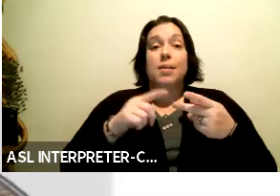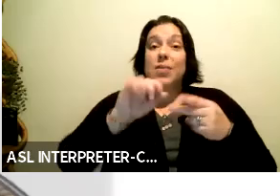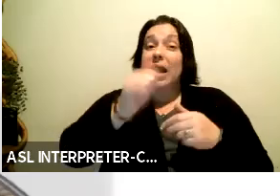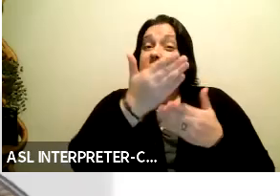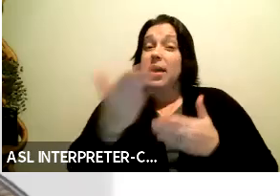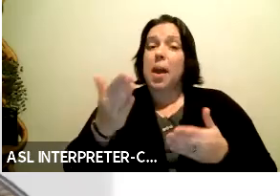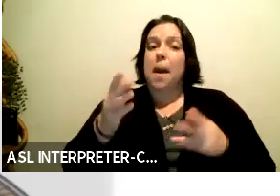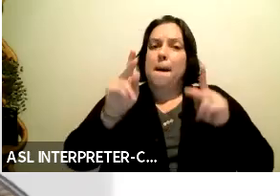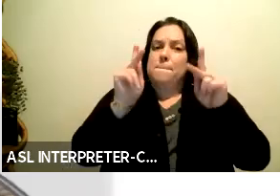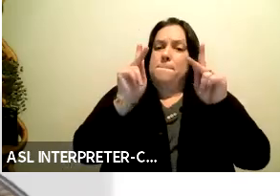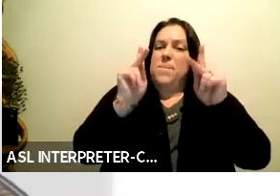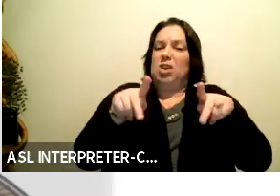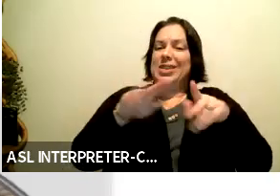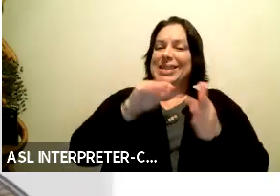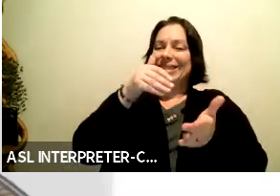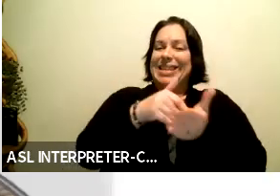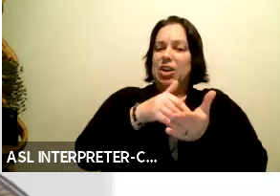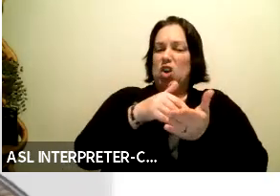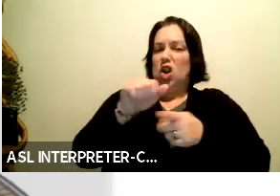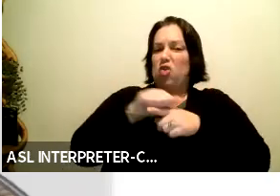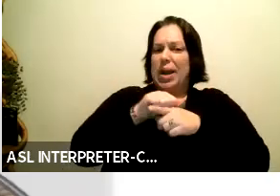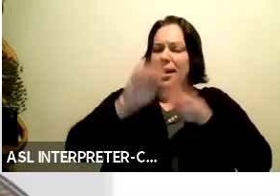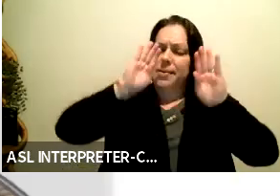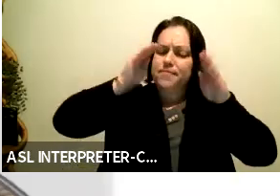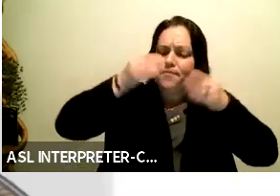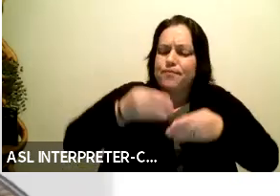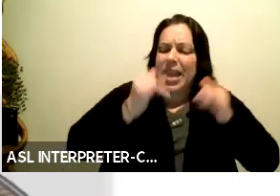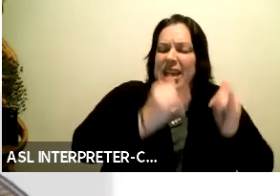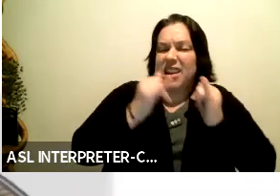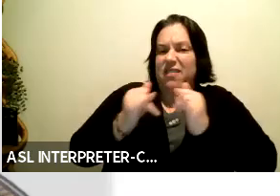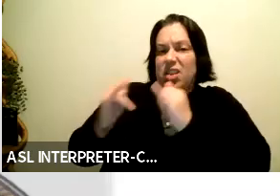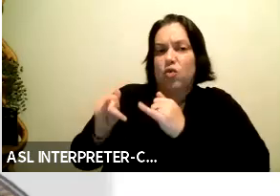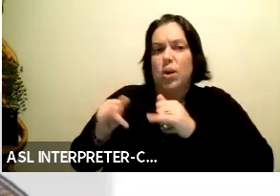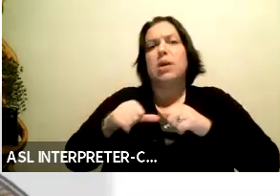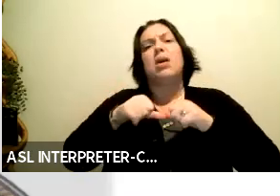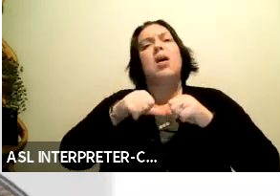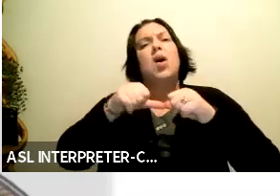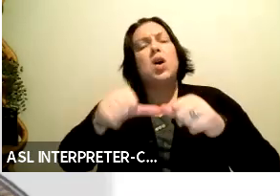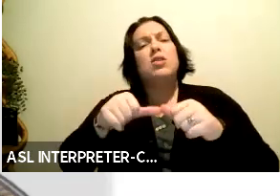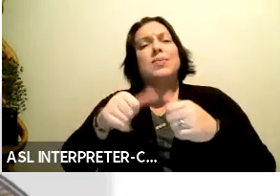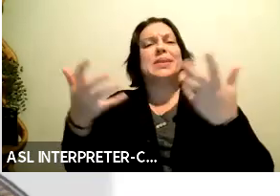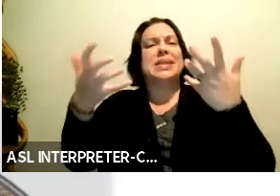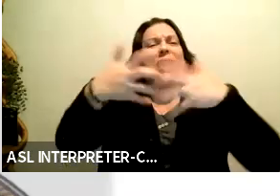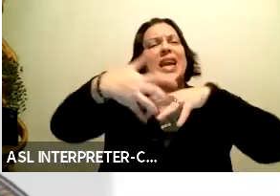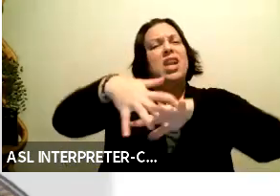exercises to include ongoing work for integrating access and functional needs and people with